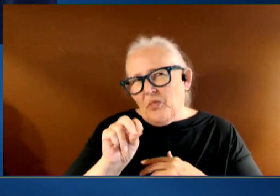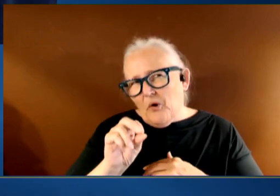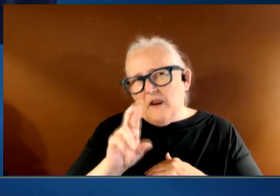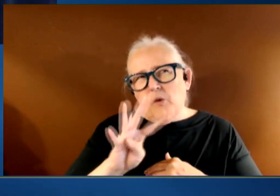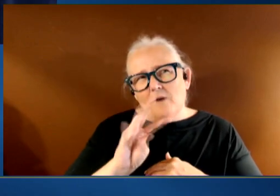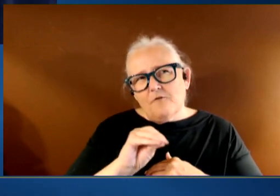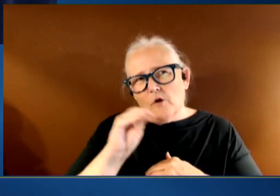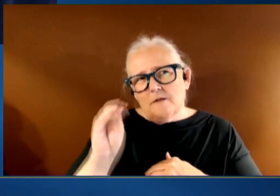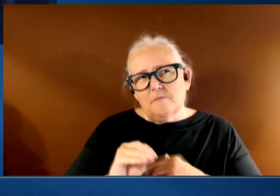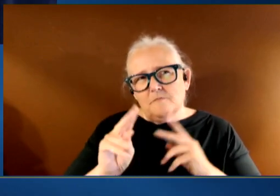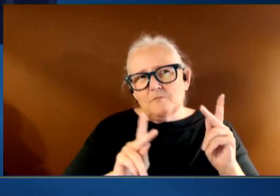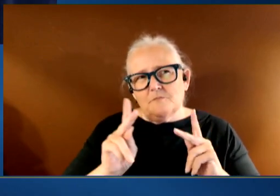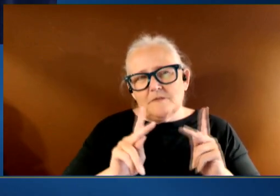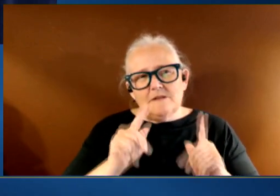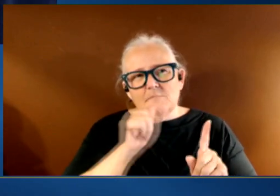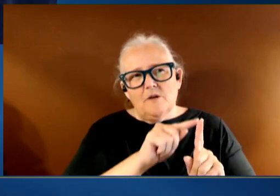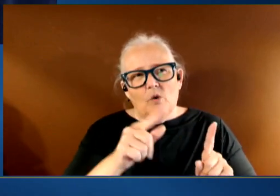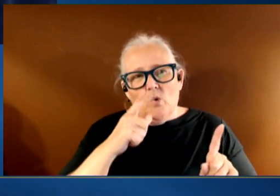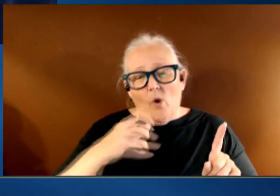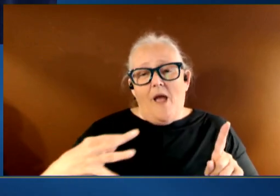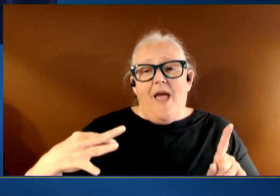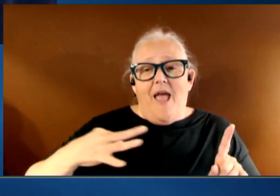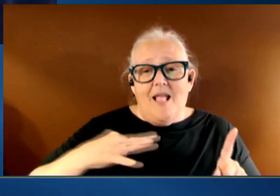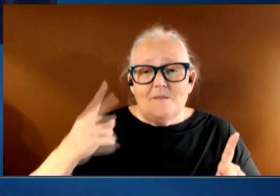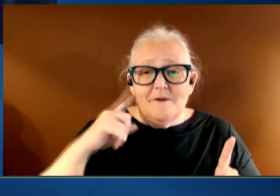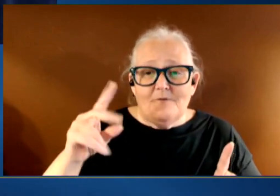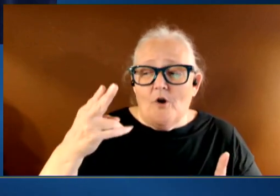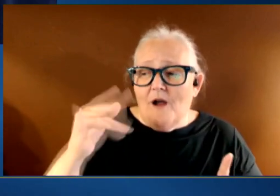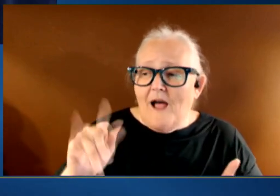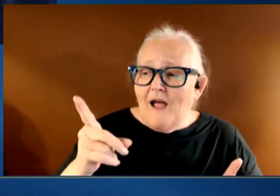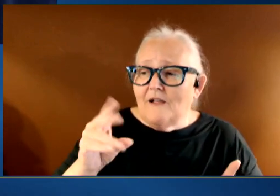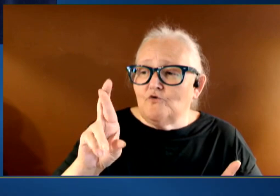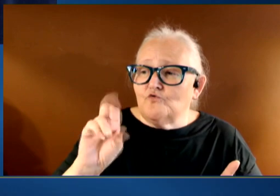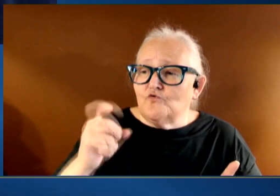patients who are eligible for Hydroxyurea or other treatments are actually getting them,